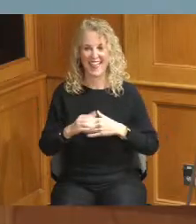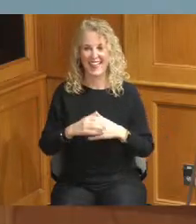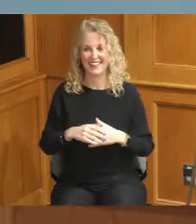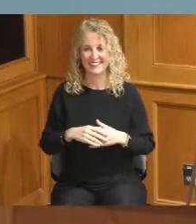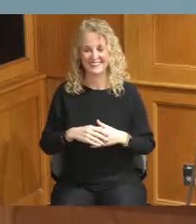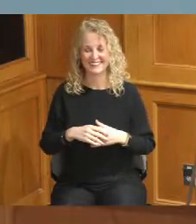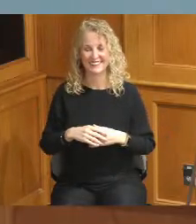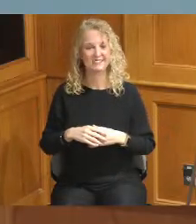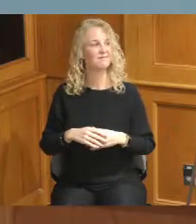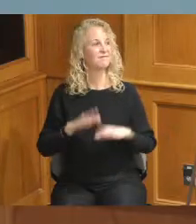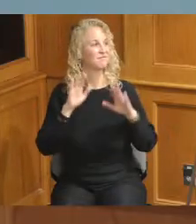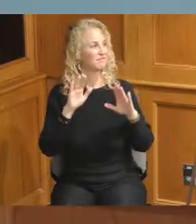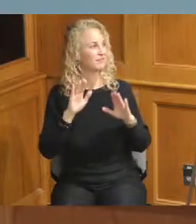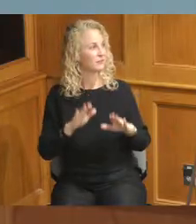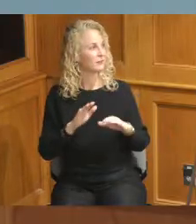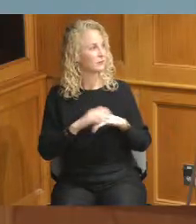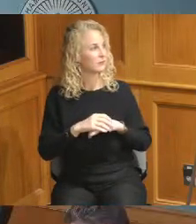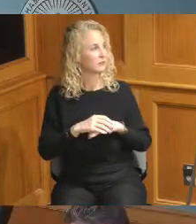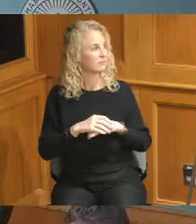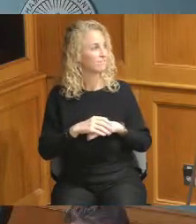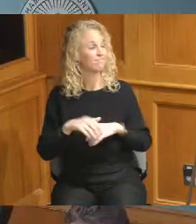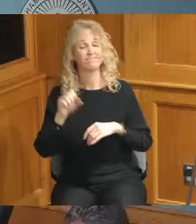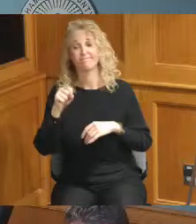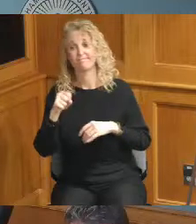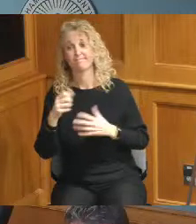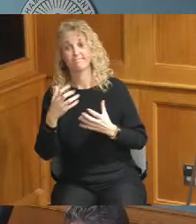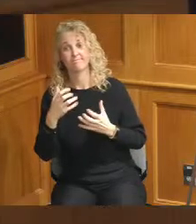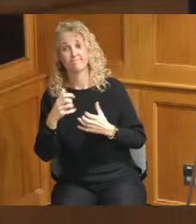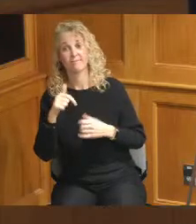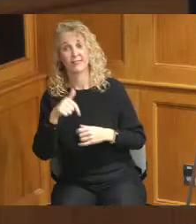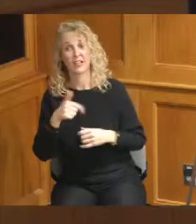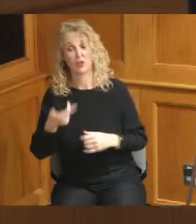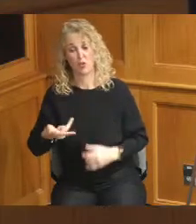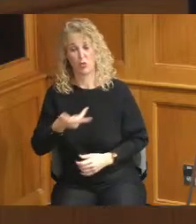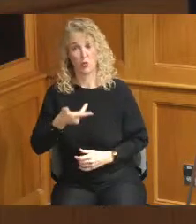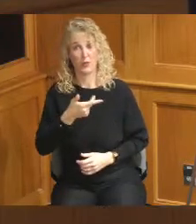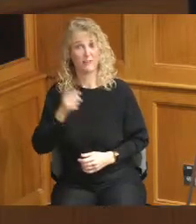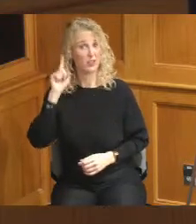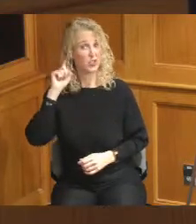progress great thank you yeah I want want to say that I think this board heard loud and clear that